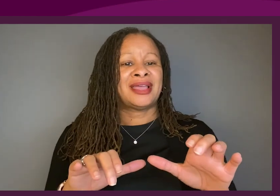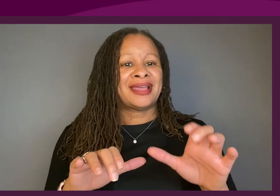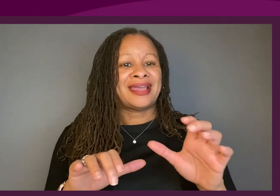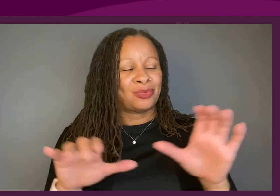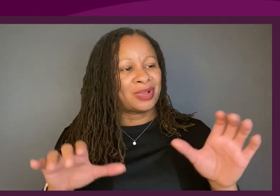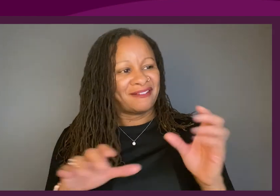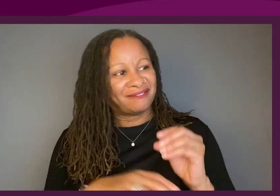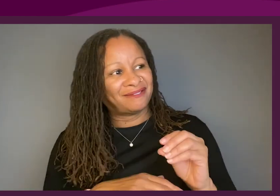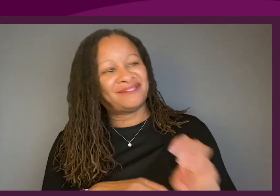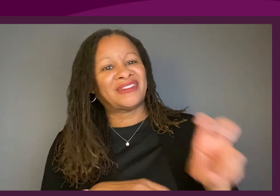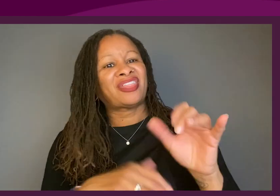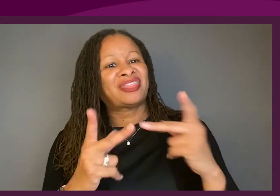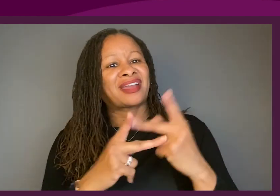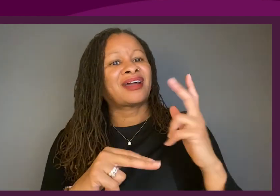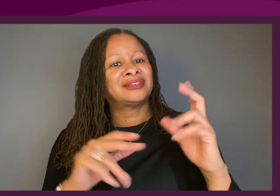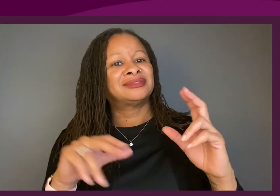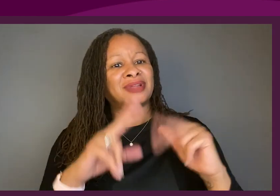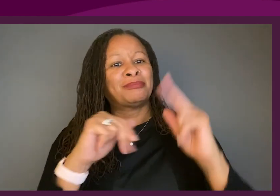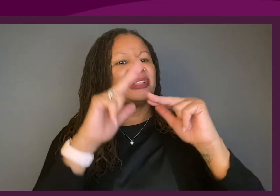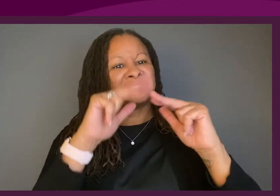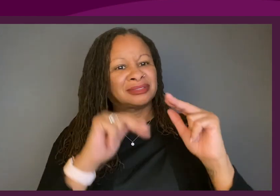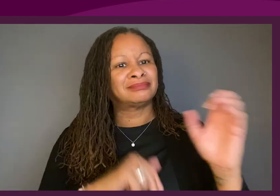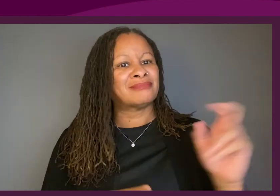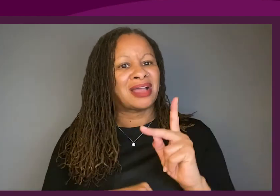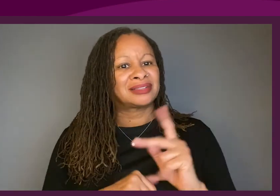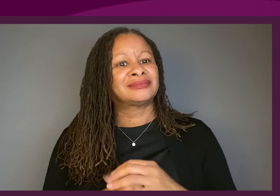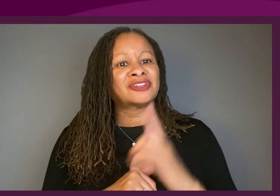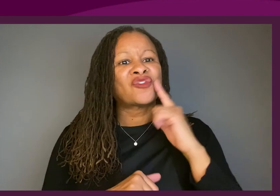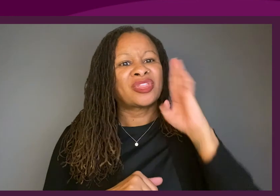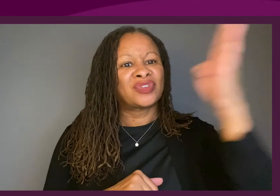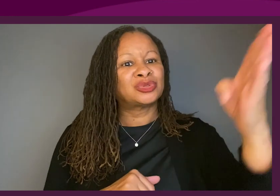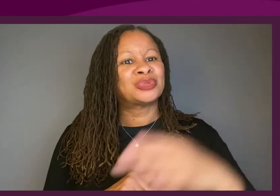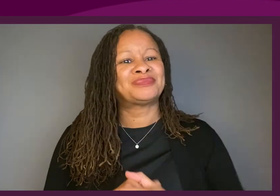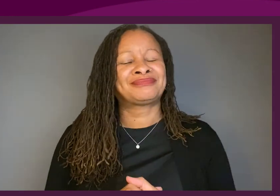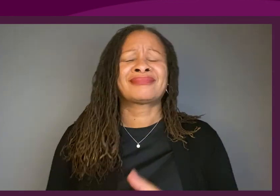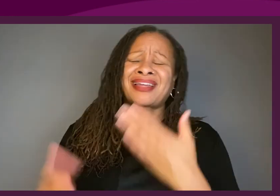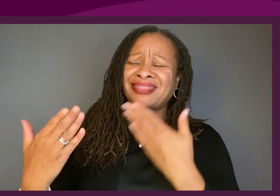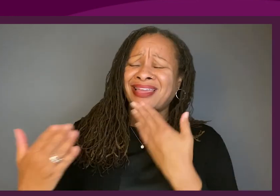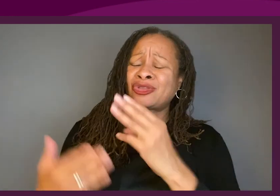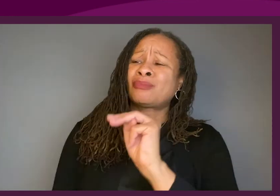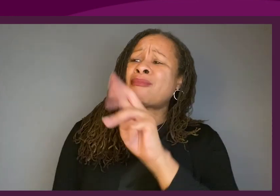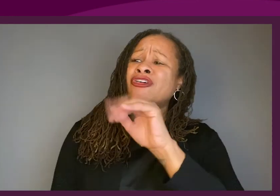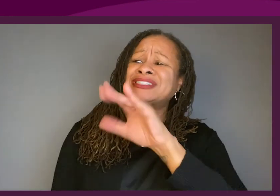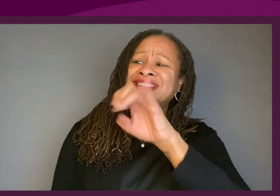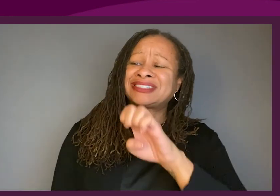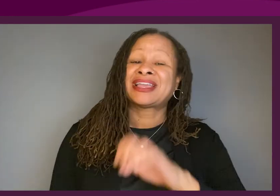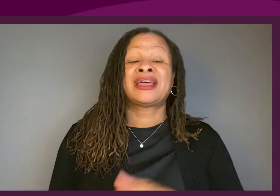I really appreciate it. Thank you for your time, your leadership, your commitment to the 1.3 billion people